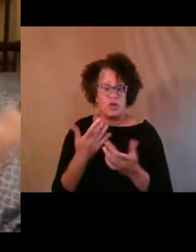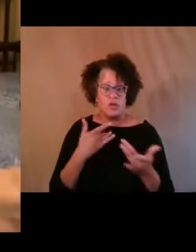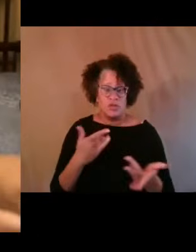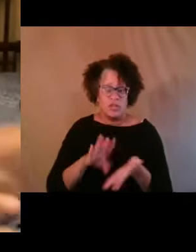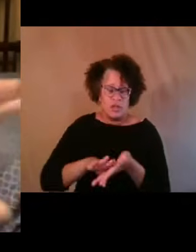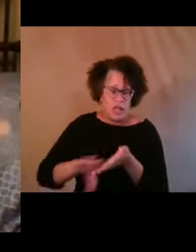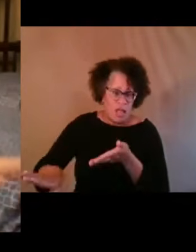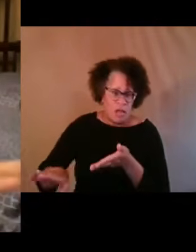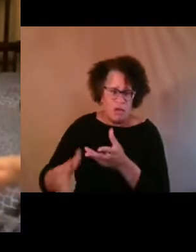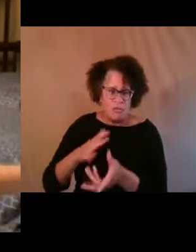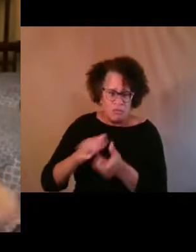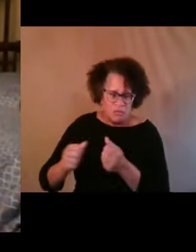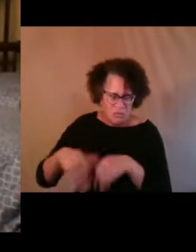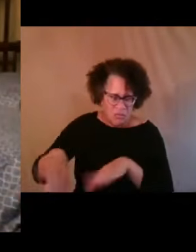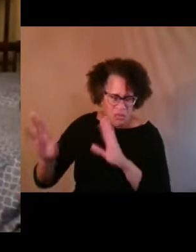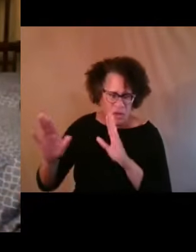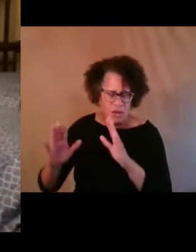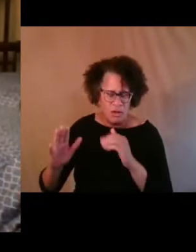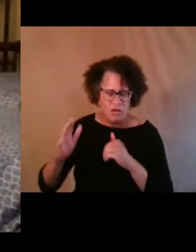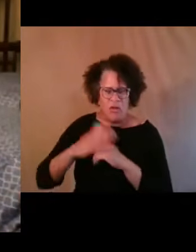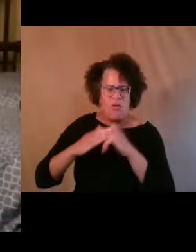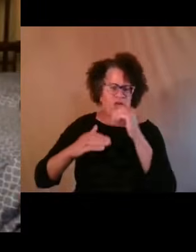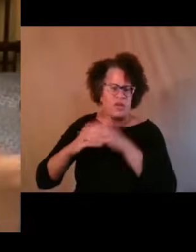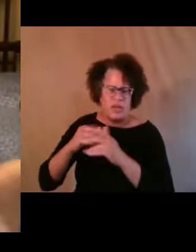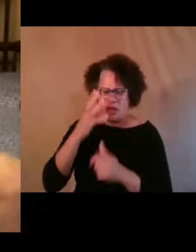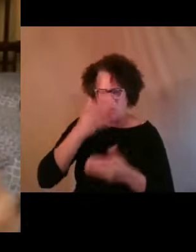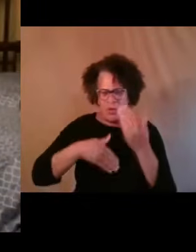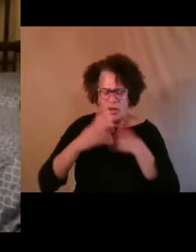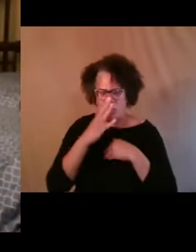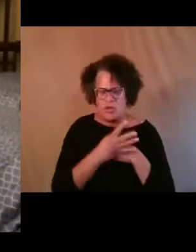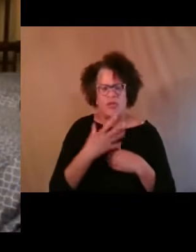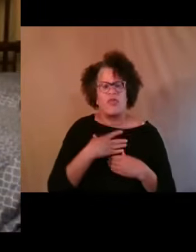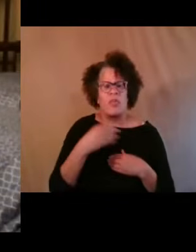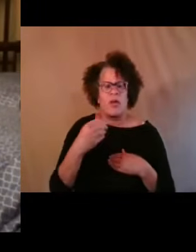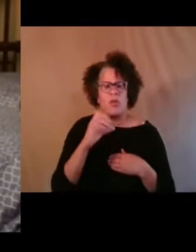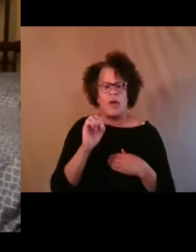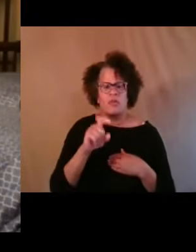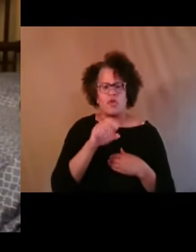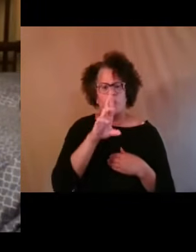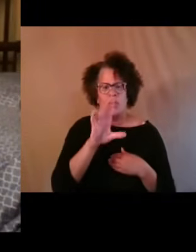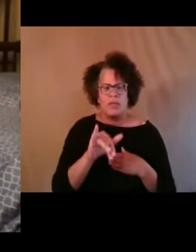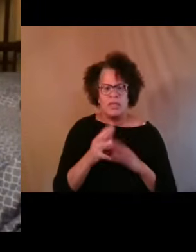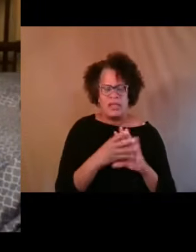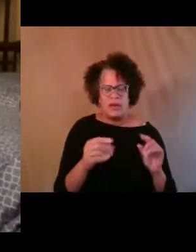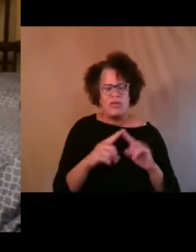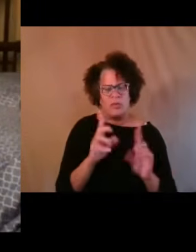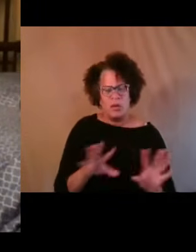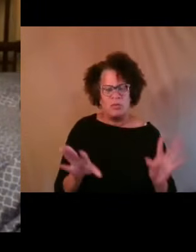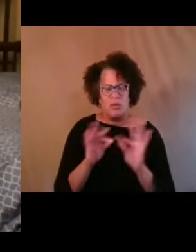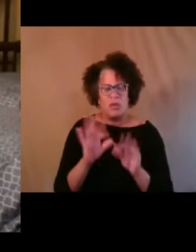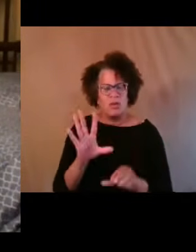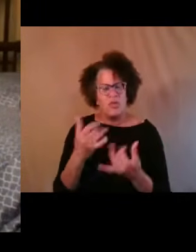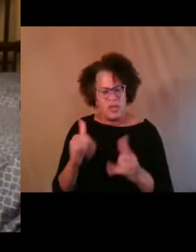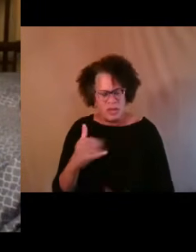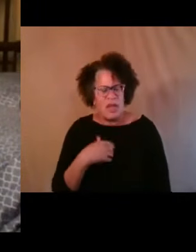or overlaid by that white supremacy narrative, but there's incredibly powerful healing traditions.